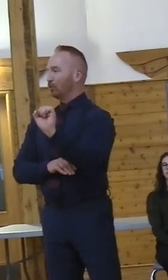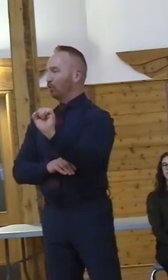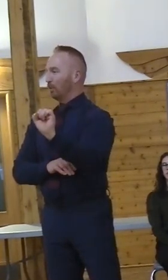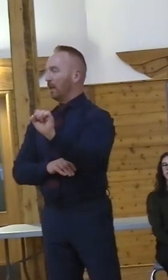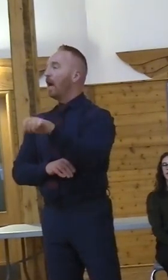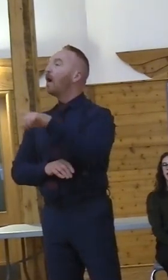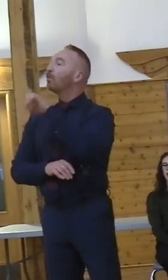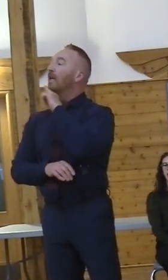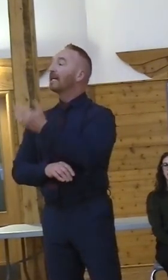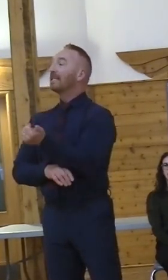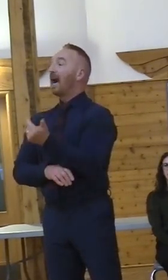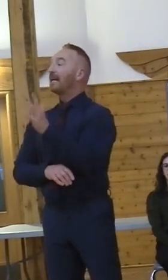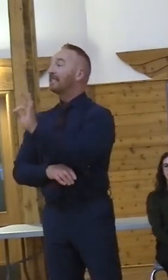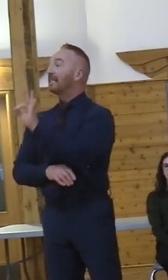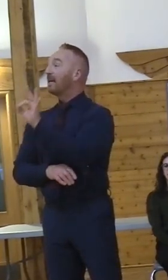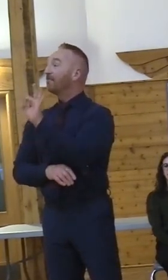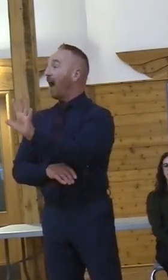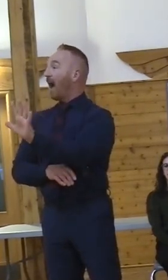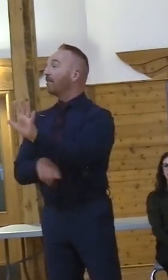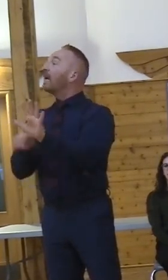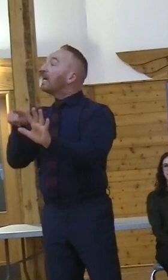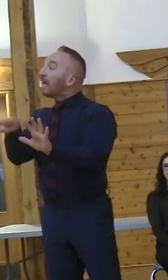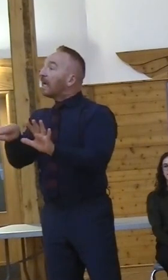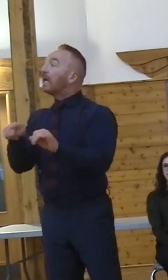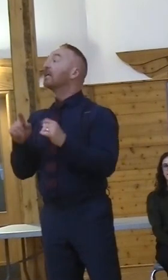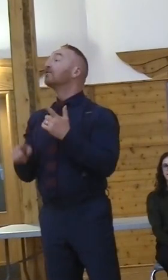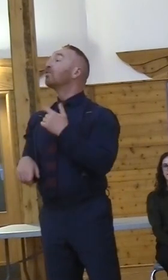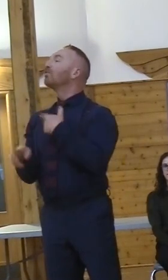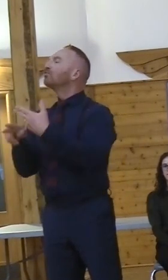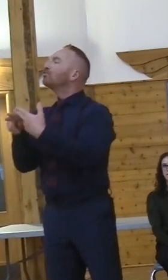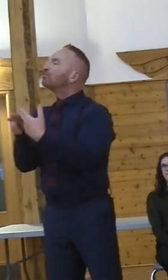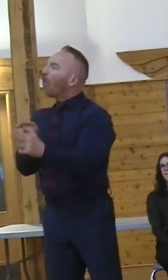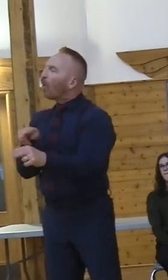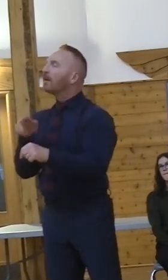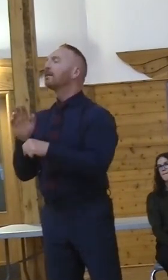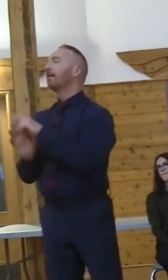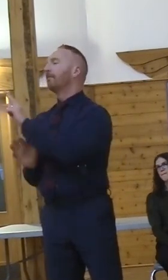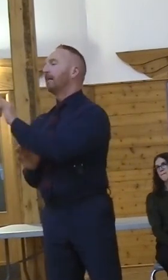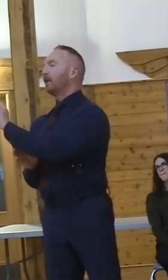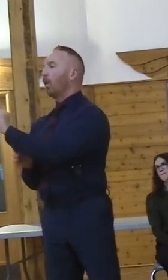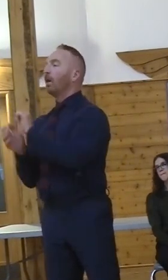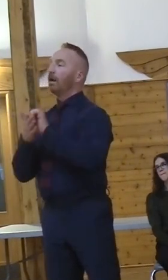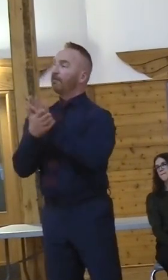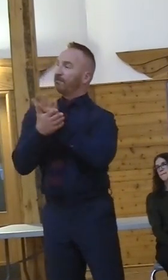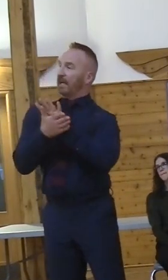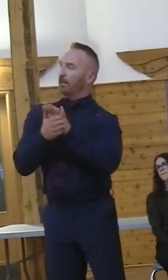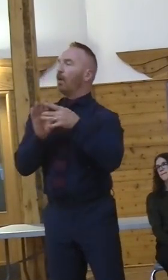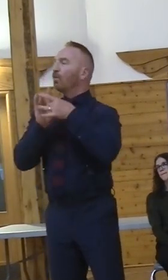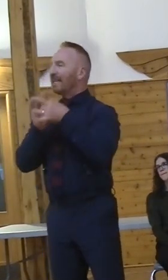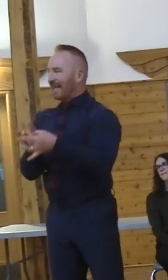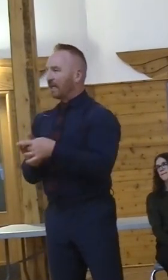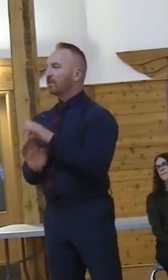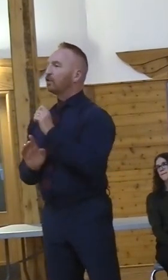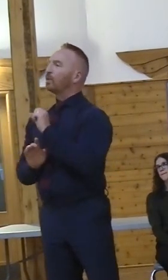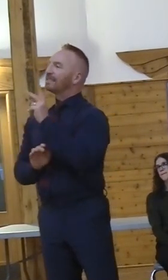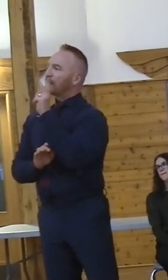Since 1995 he's been making short experimental videos and films about sexuality, madness,